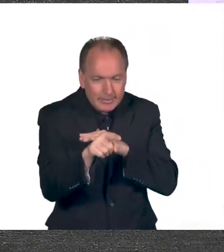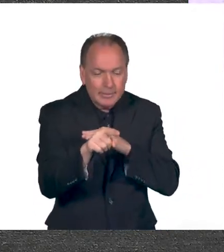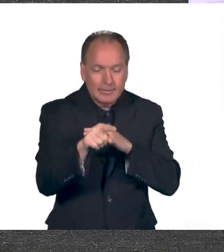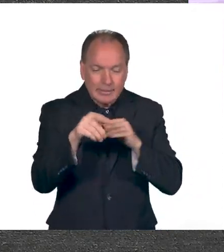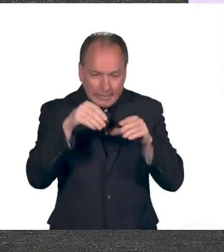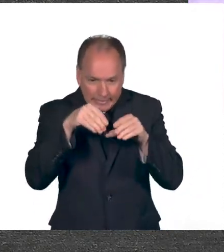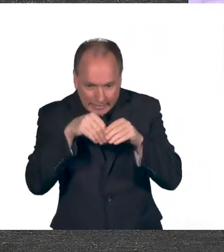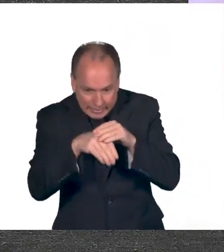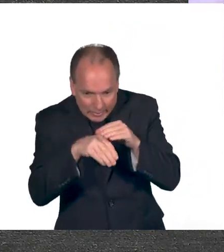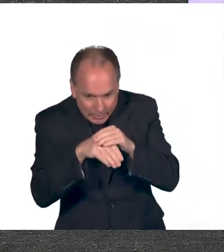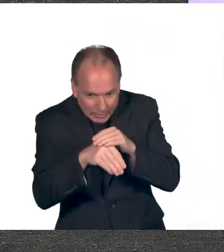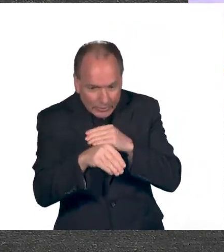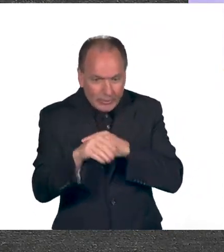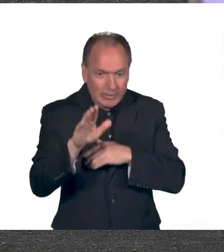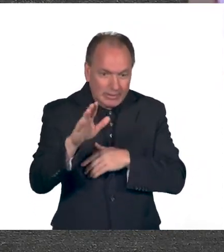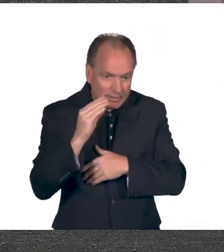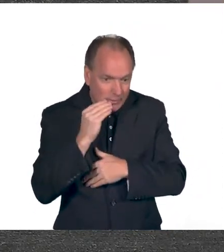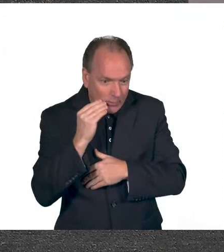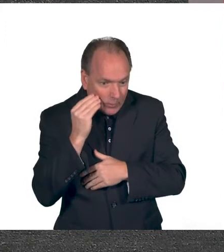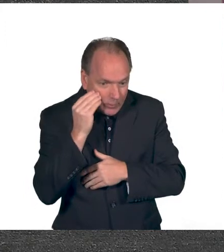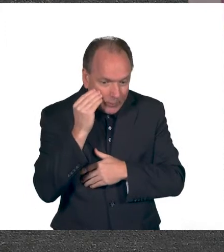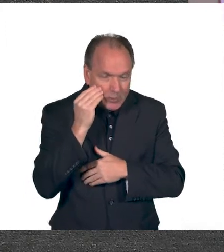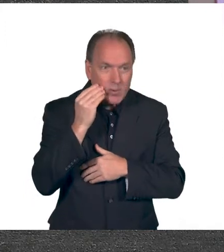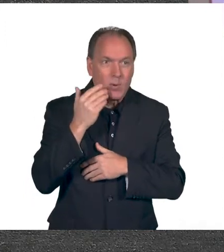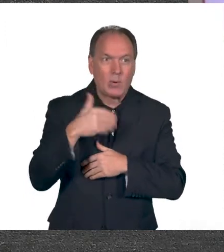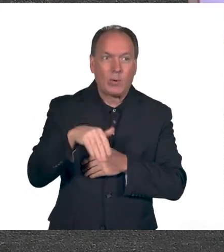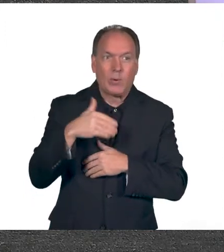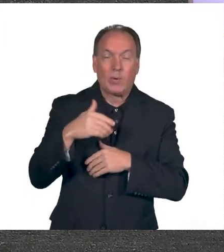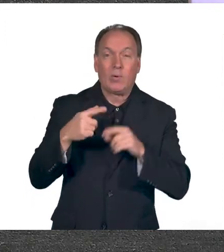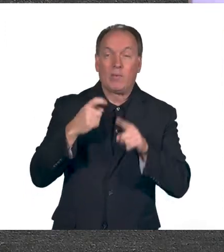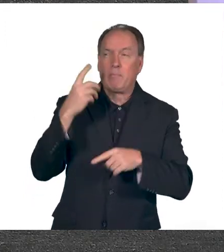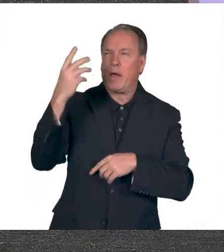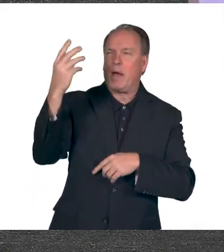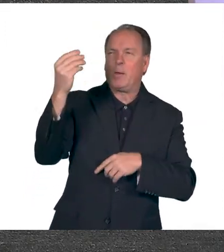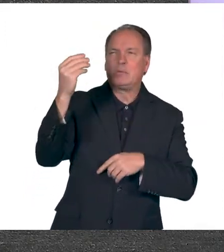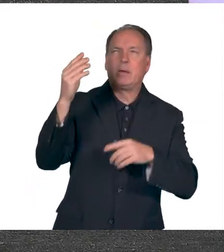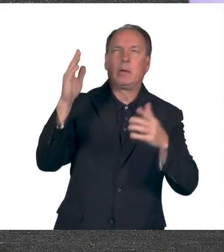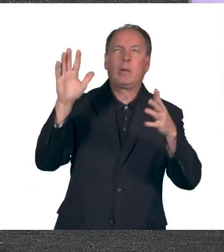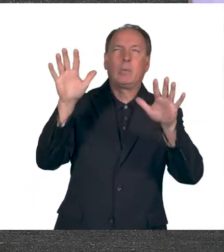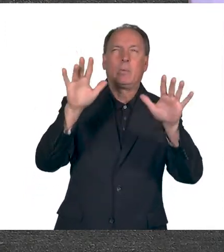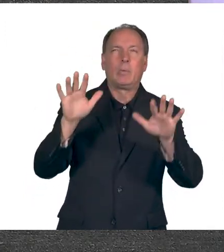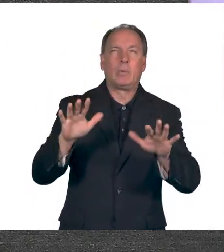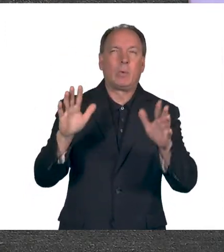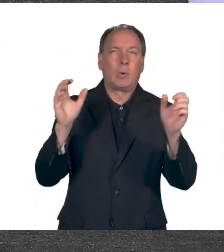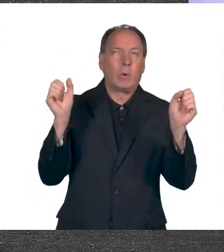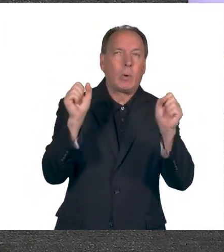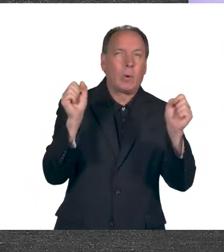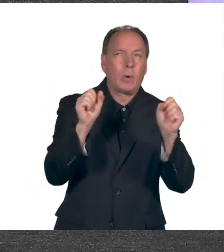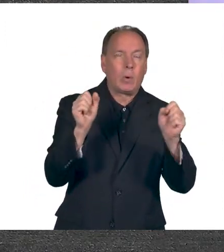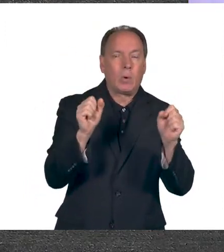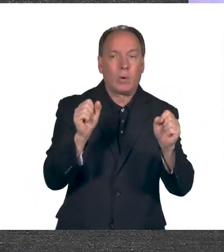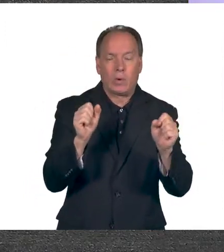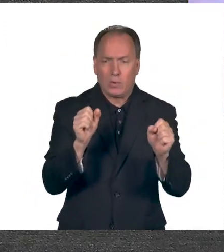creek-crawls into the cave from the fluff-cold snow."